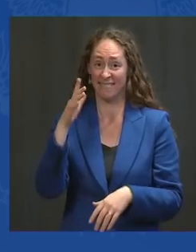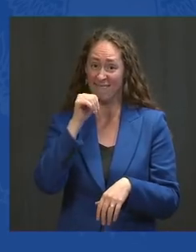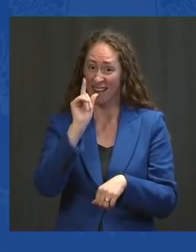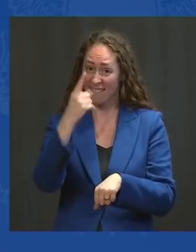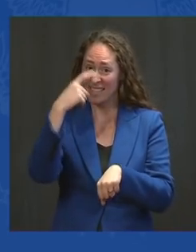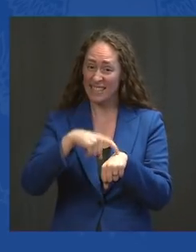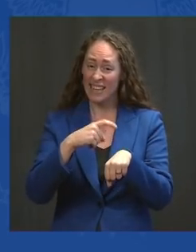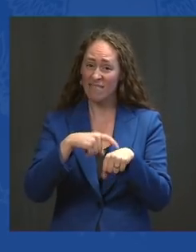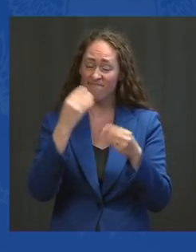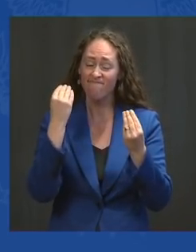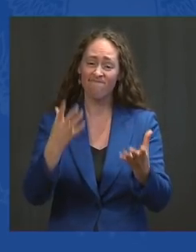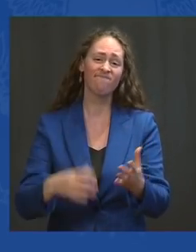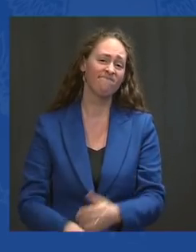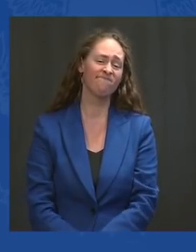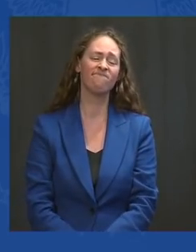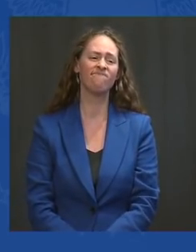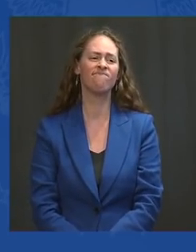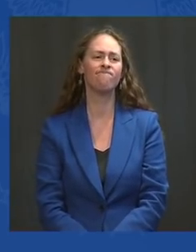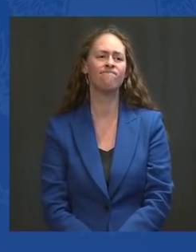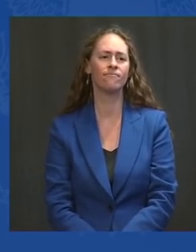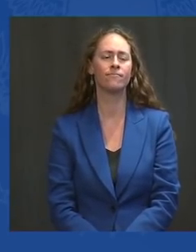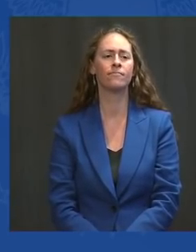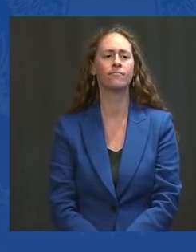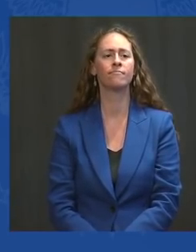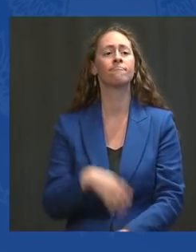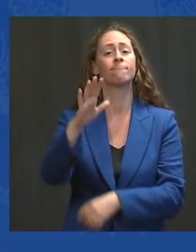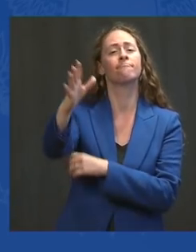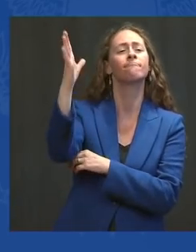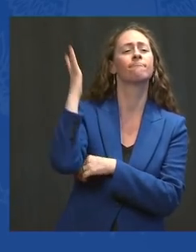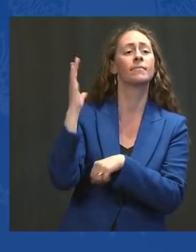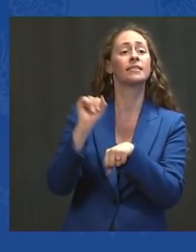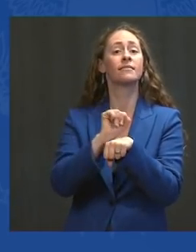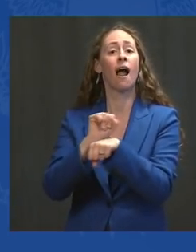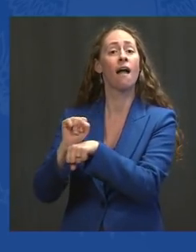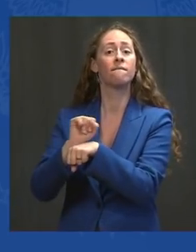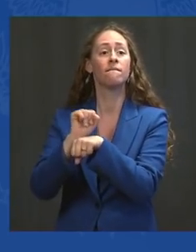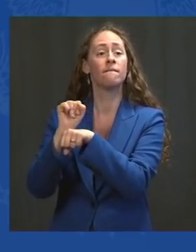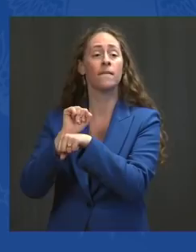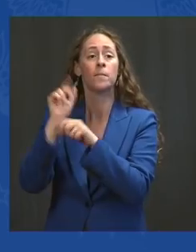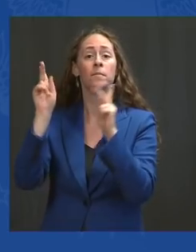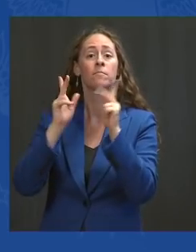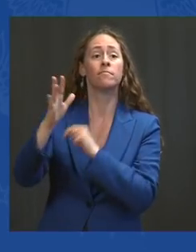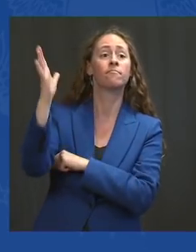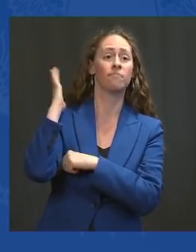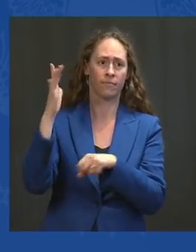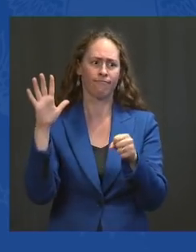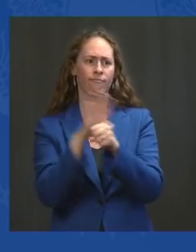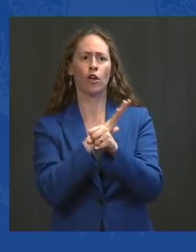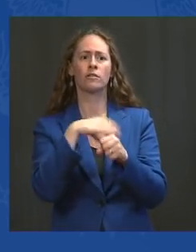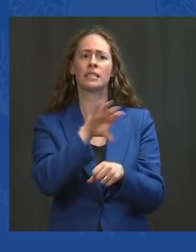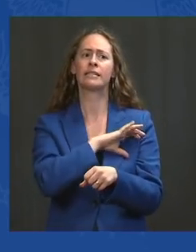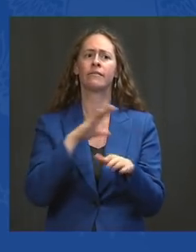From denying enslaved people fu- -- full citizenship until the 13th, 14th, and 15th Amendments after the Civil War;